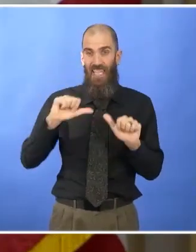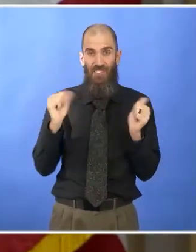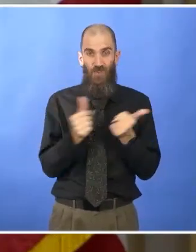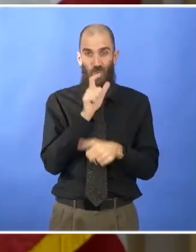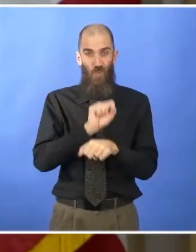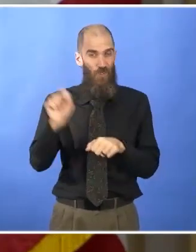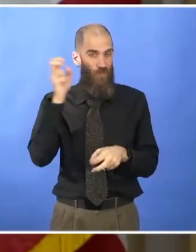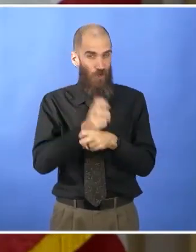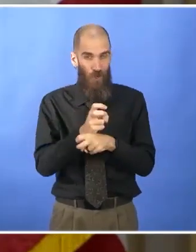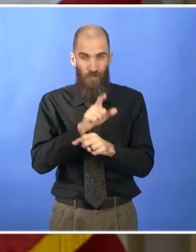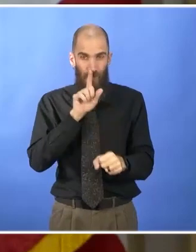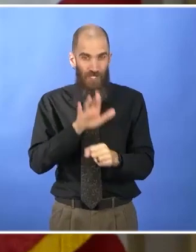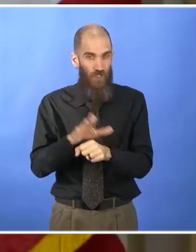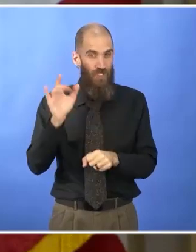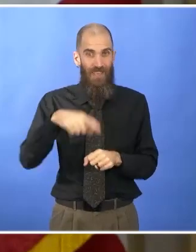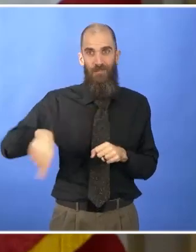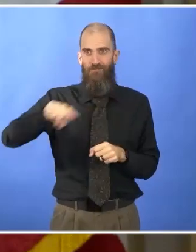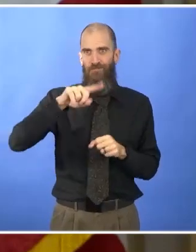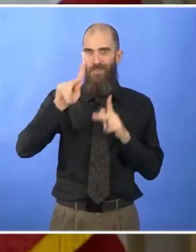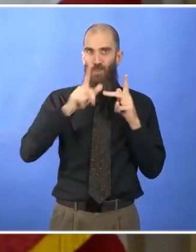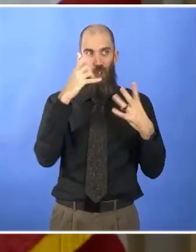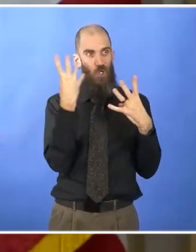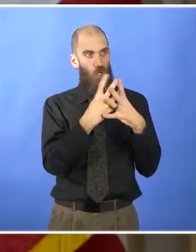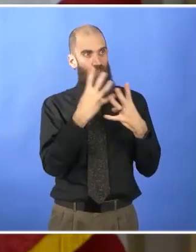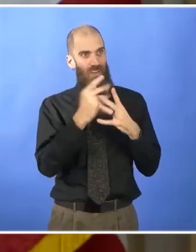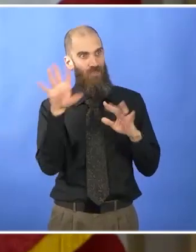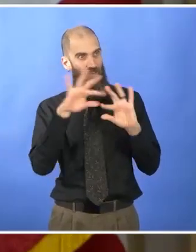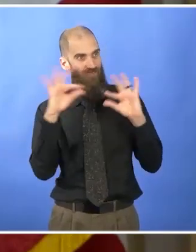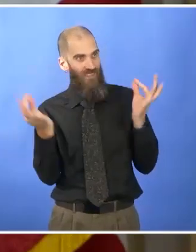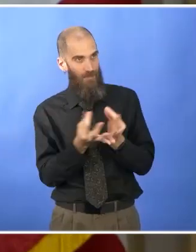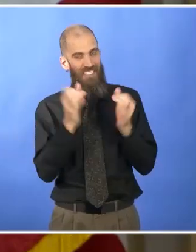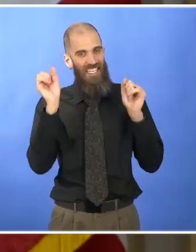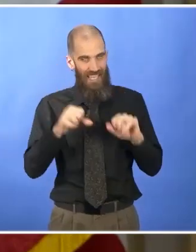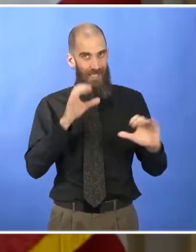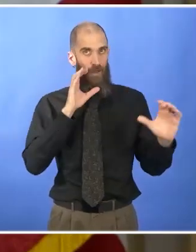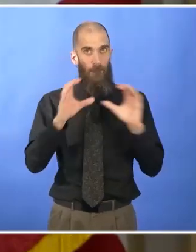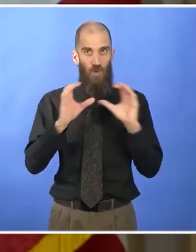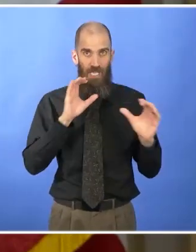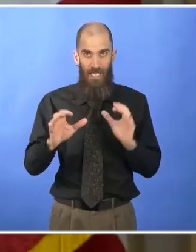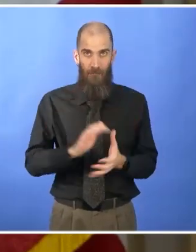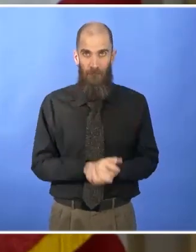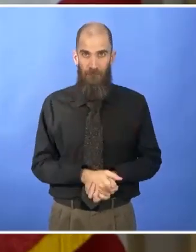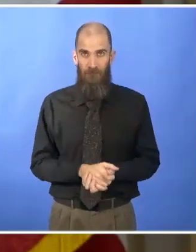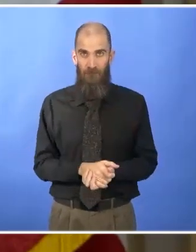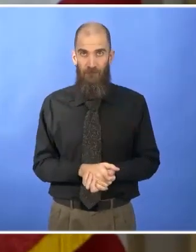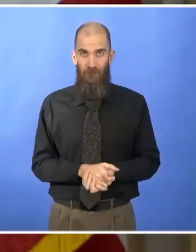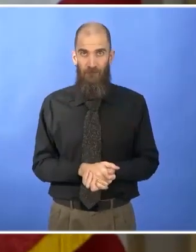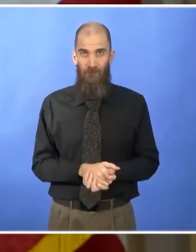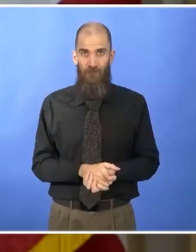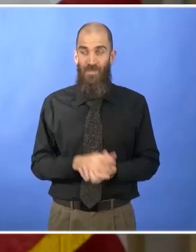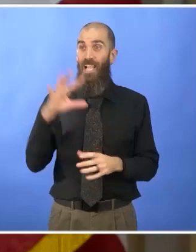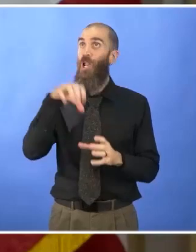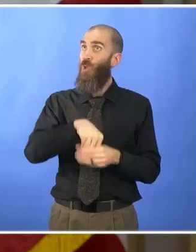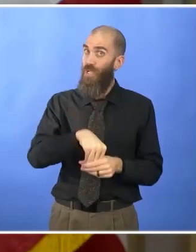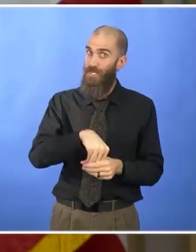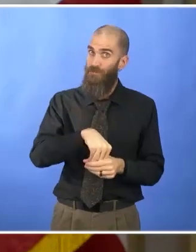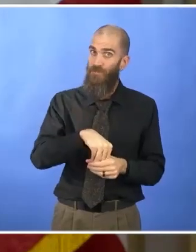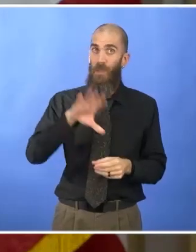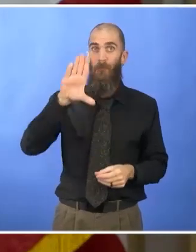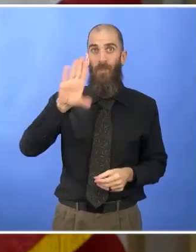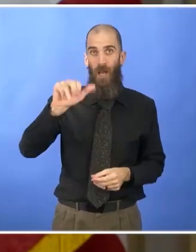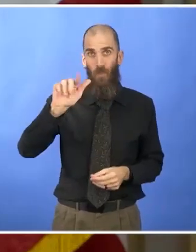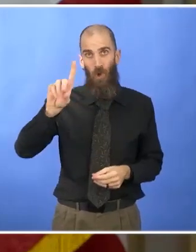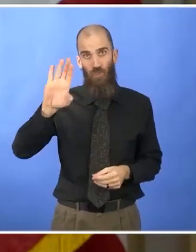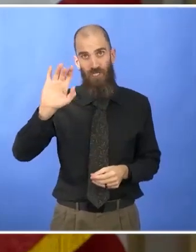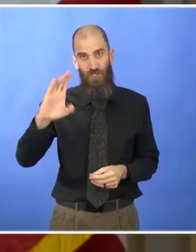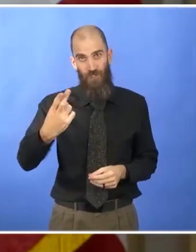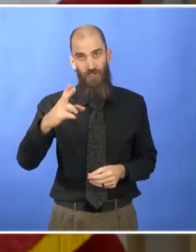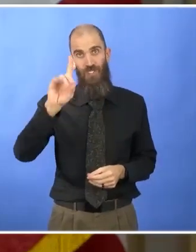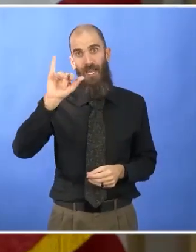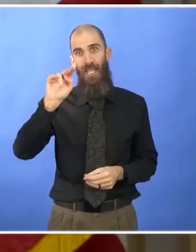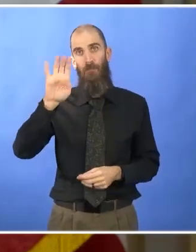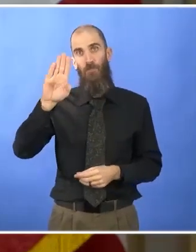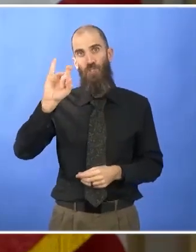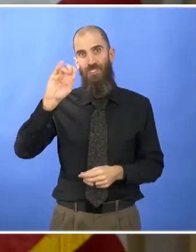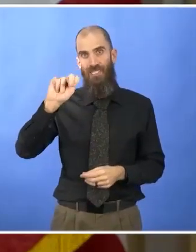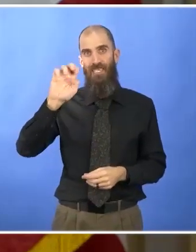FAMILIES CAN COMMUNICATE.